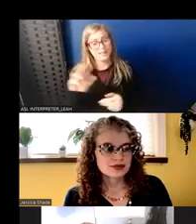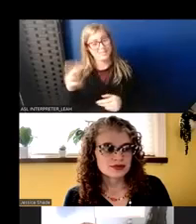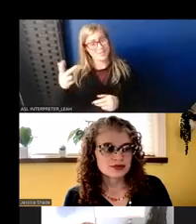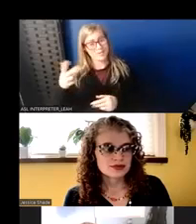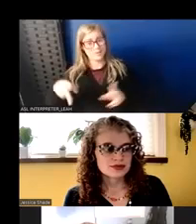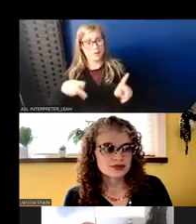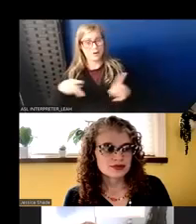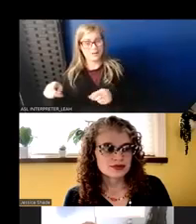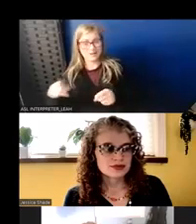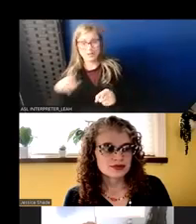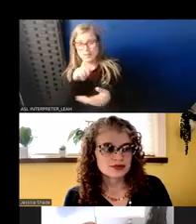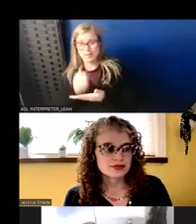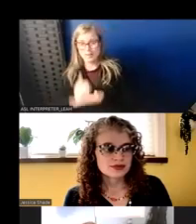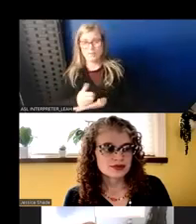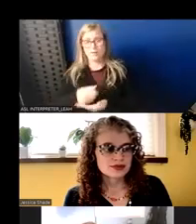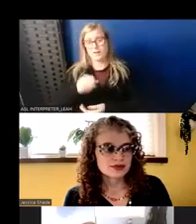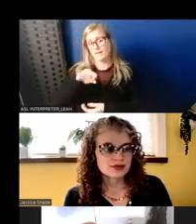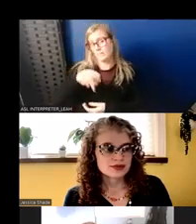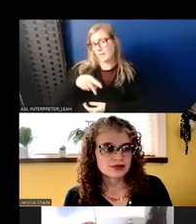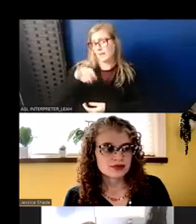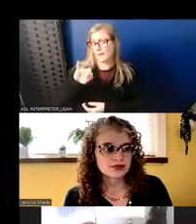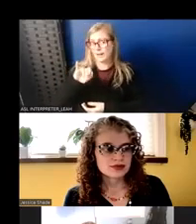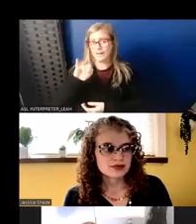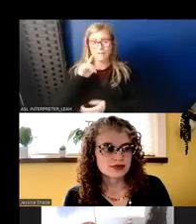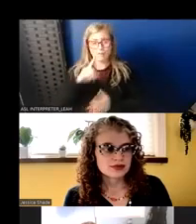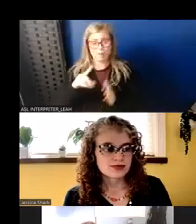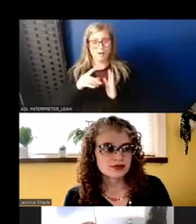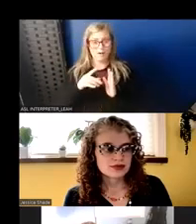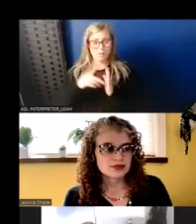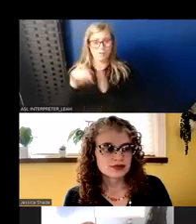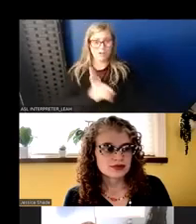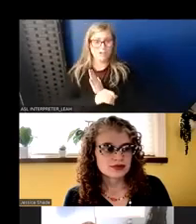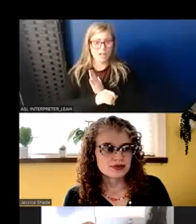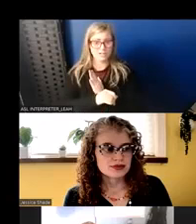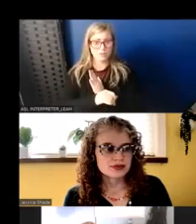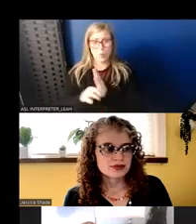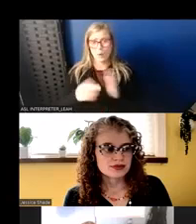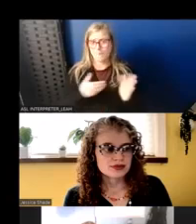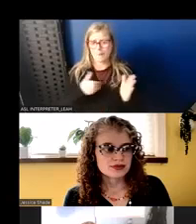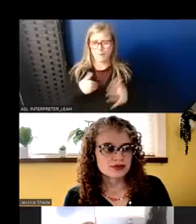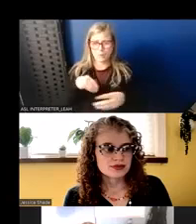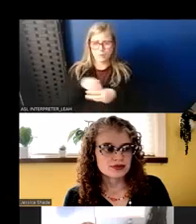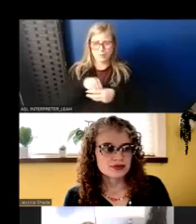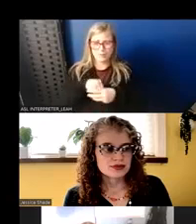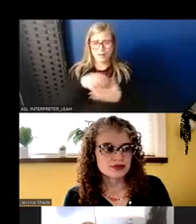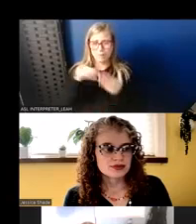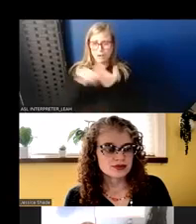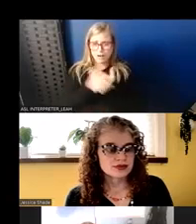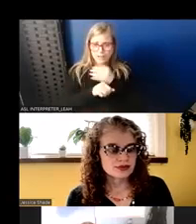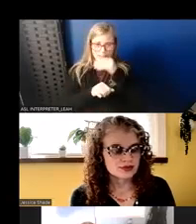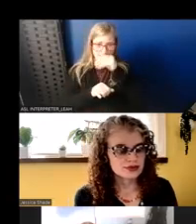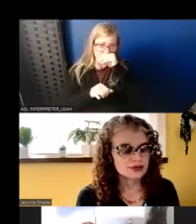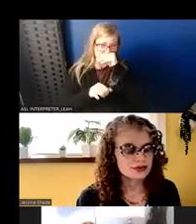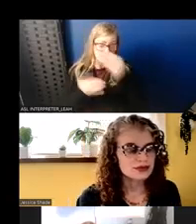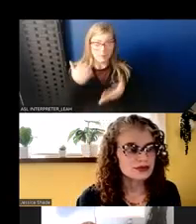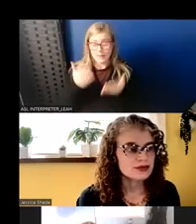you're a PI of a project or a member within a project, it may be difficult to bring up challenging situations to